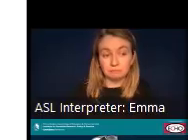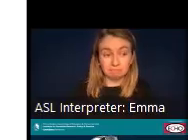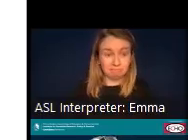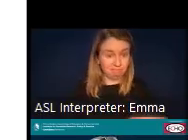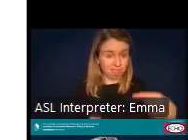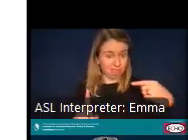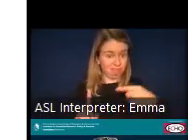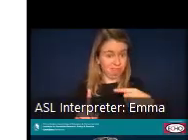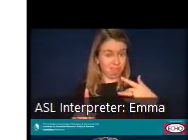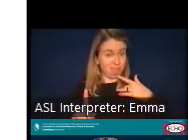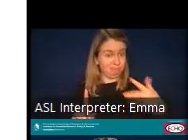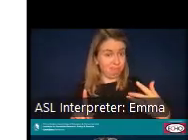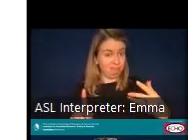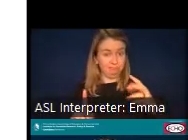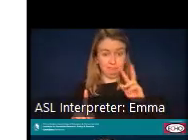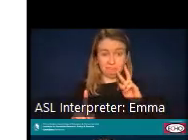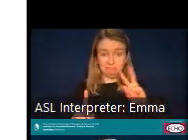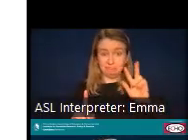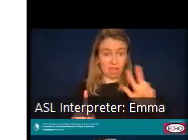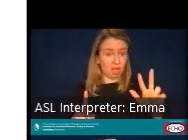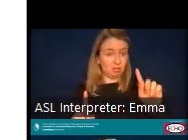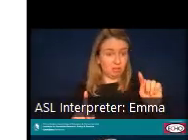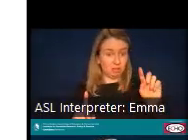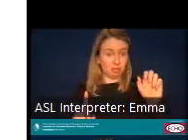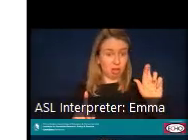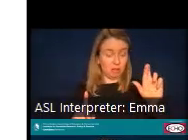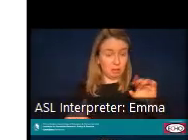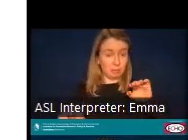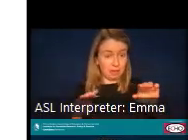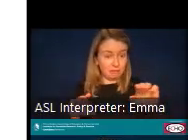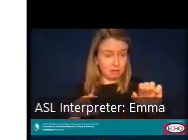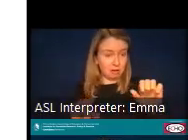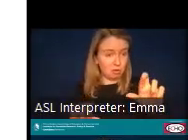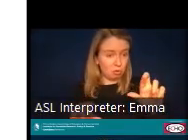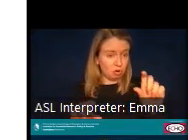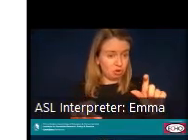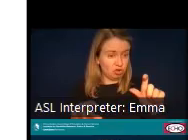typical toddler behavior, or should we be paying closer